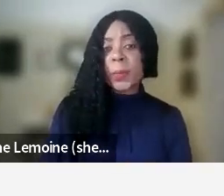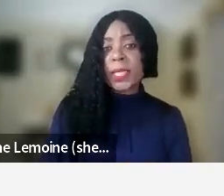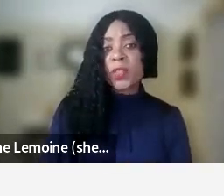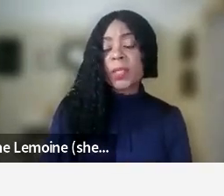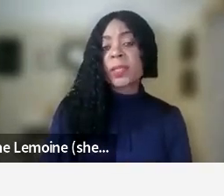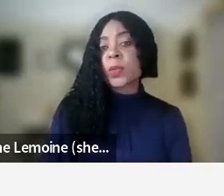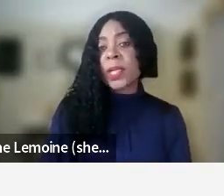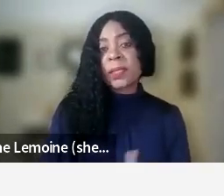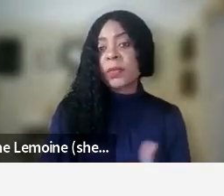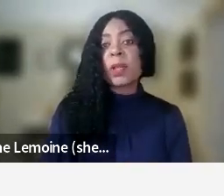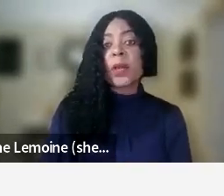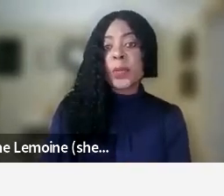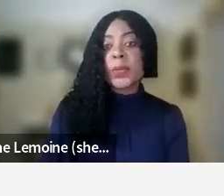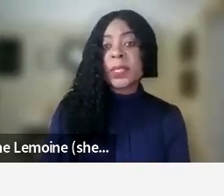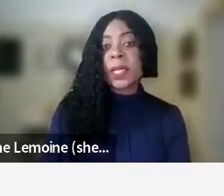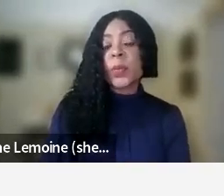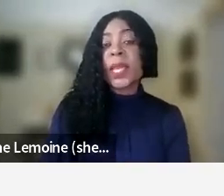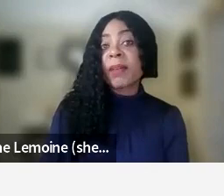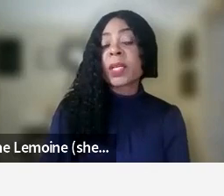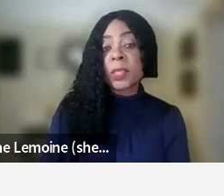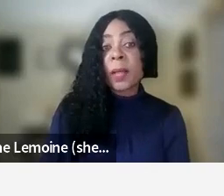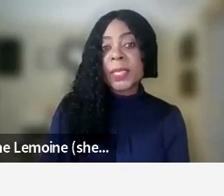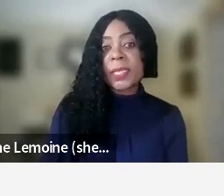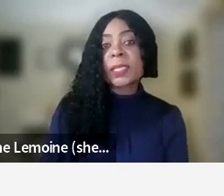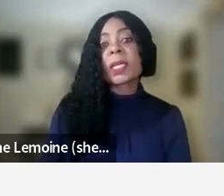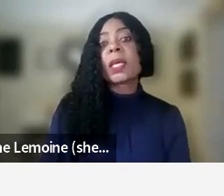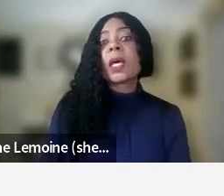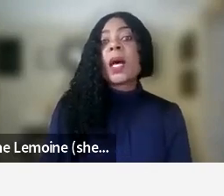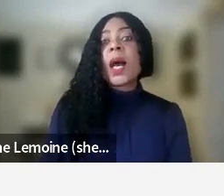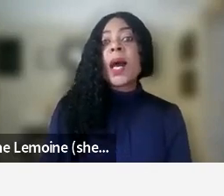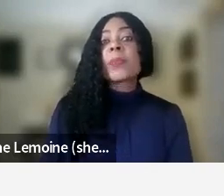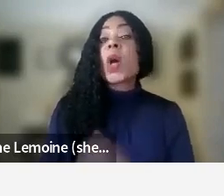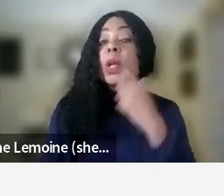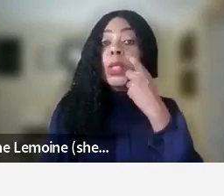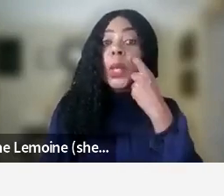electric cranes, tractors, ferries, and tugboat replacements, as well as shore power and electric